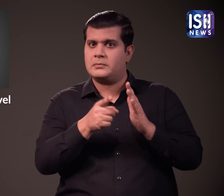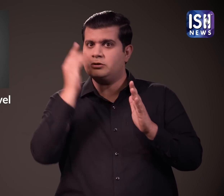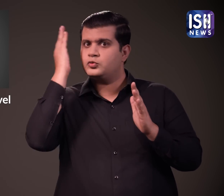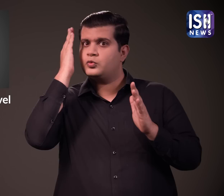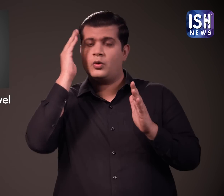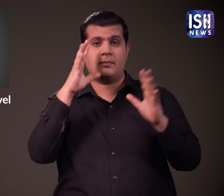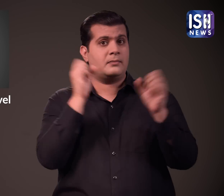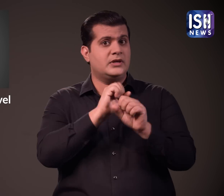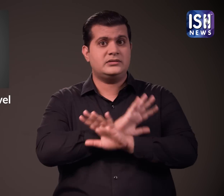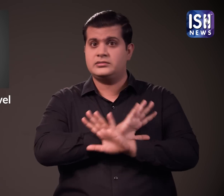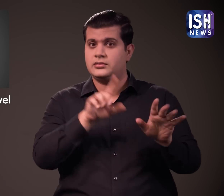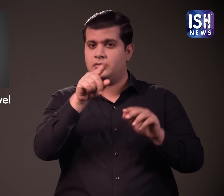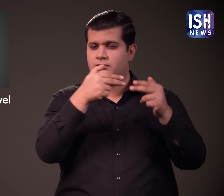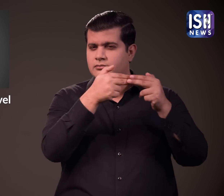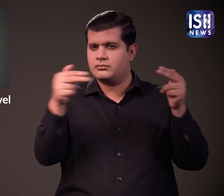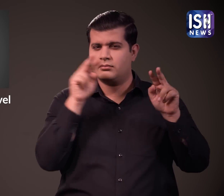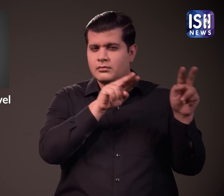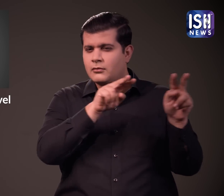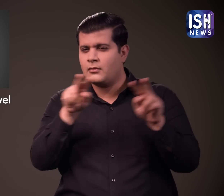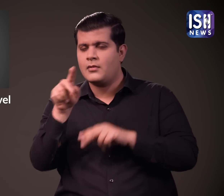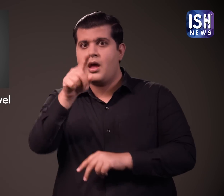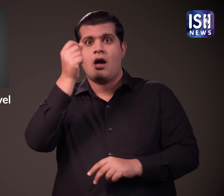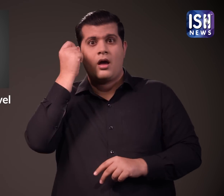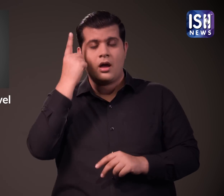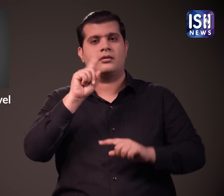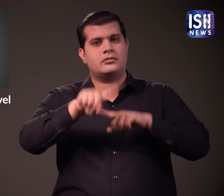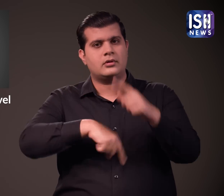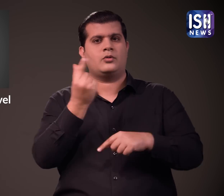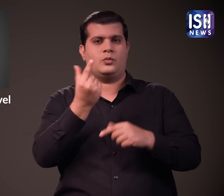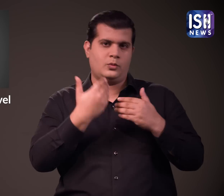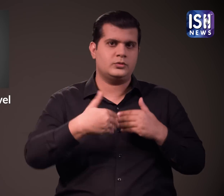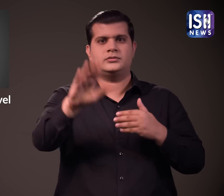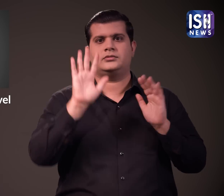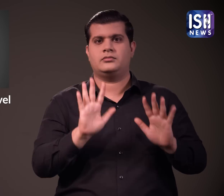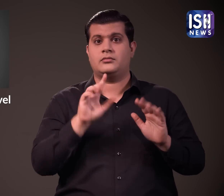You should be aware about these benefits. Please watch the full video so that you can understand and use it in the future.